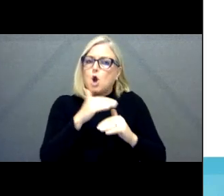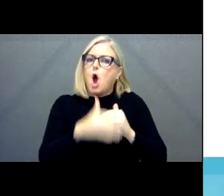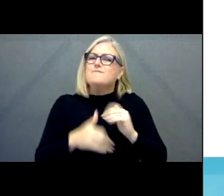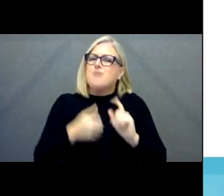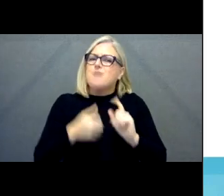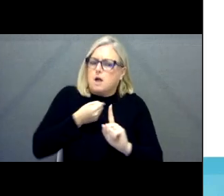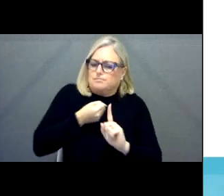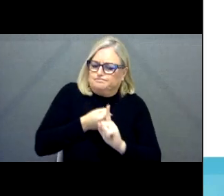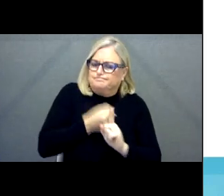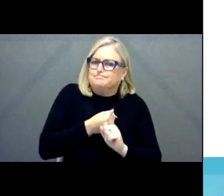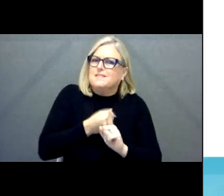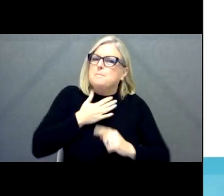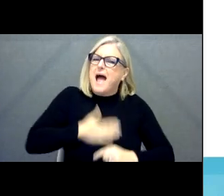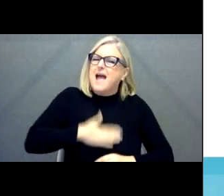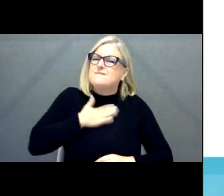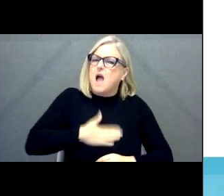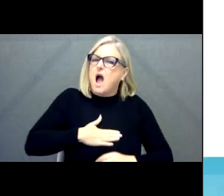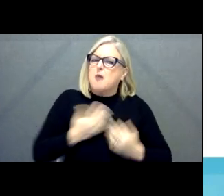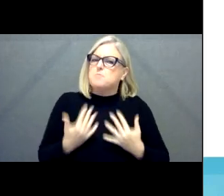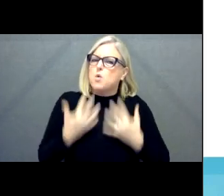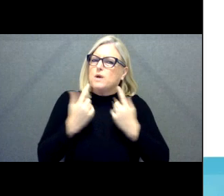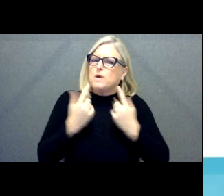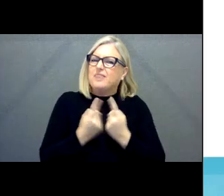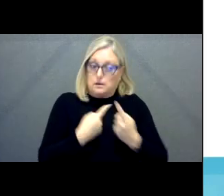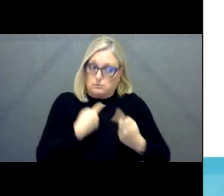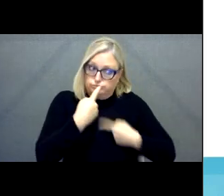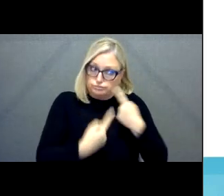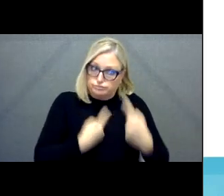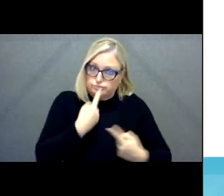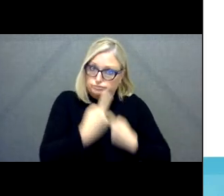consequences framework and also assisting participants to discuss matters with a